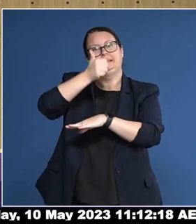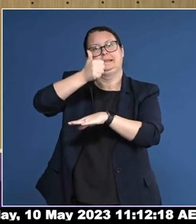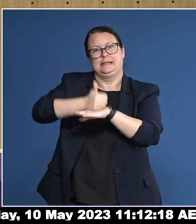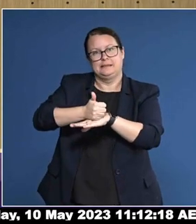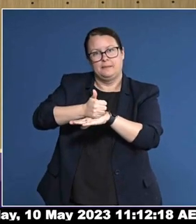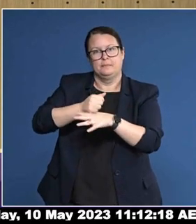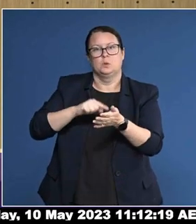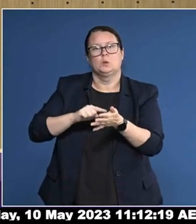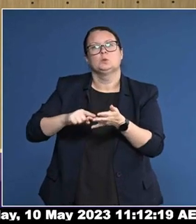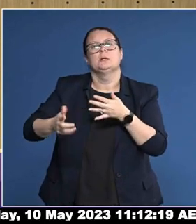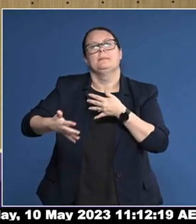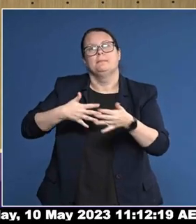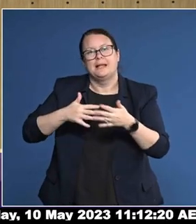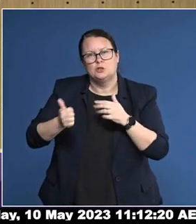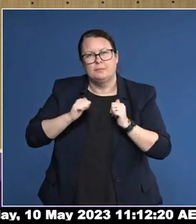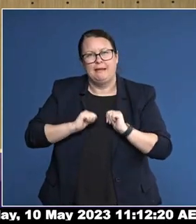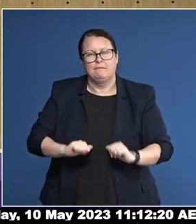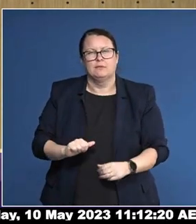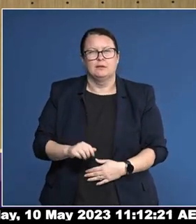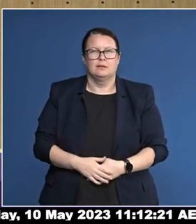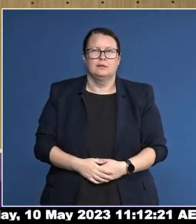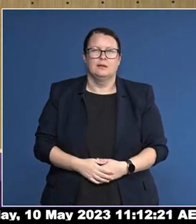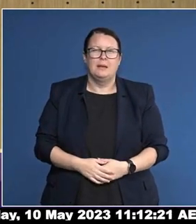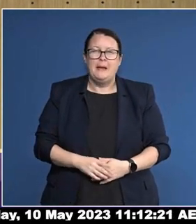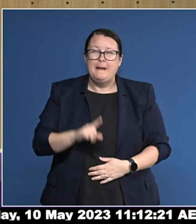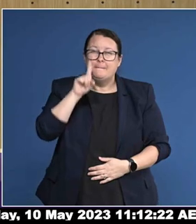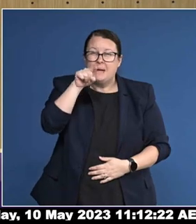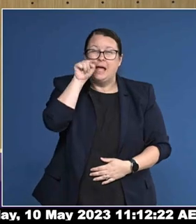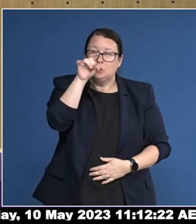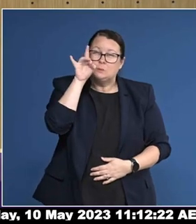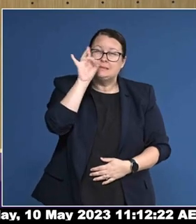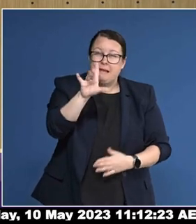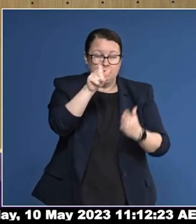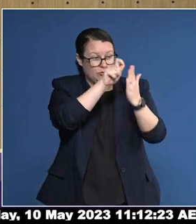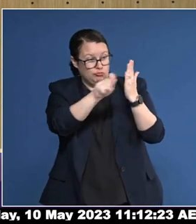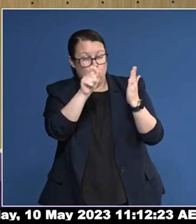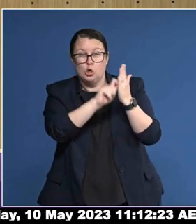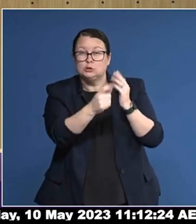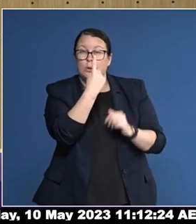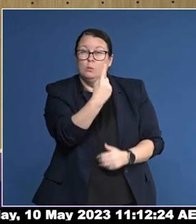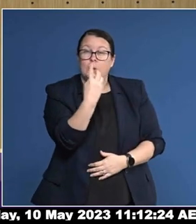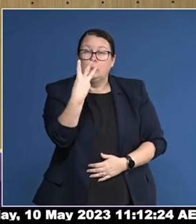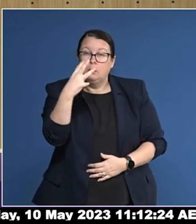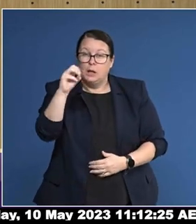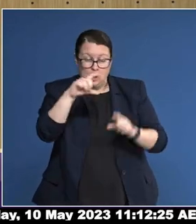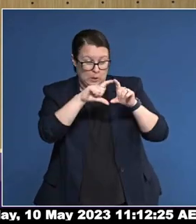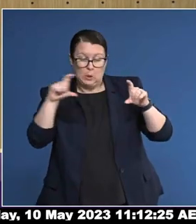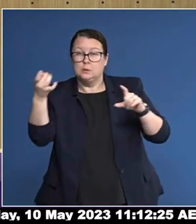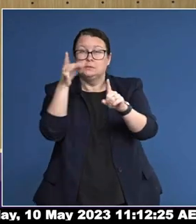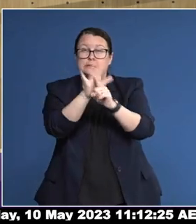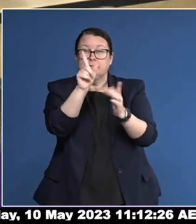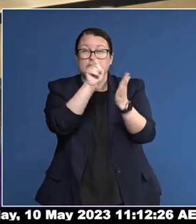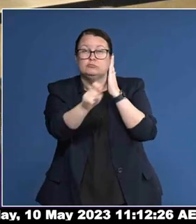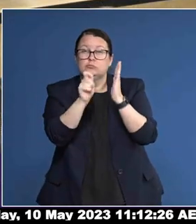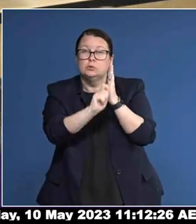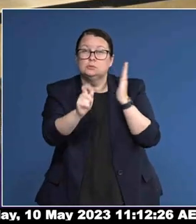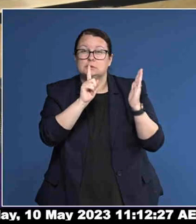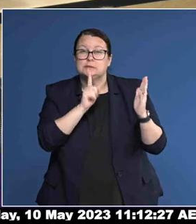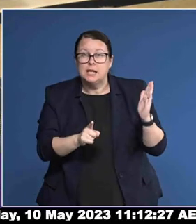behaviours. MS MAHONY: But your response at paragraph 130 is that the self-harm is